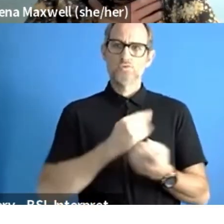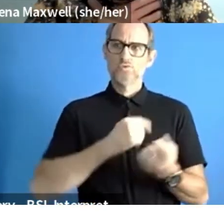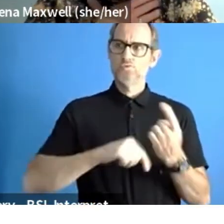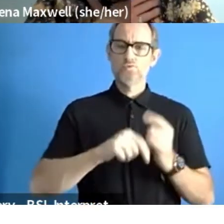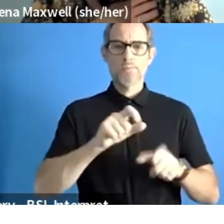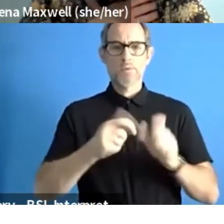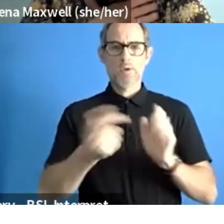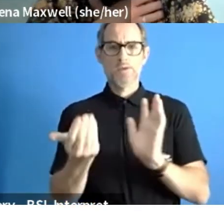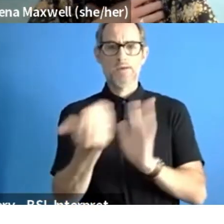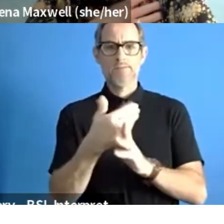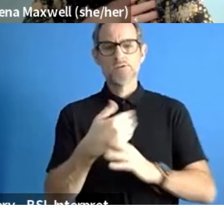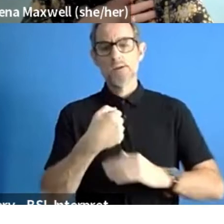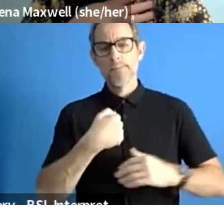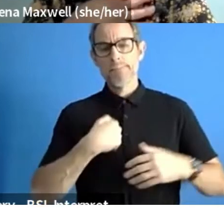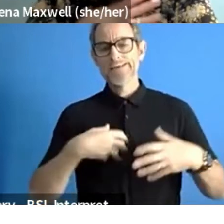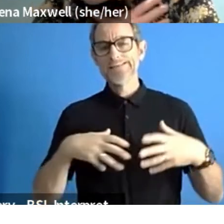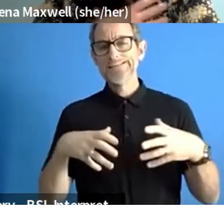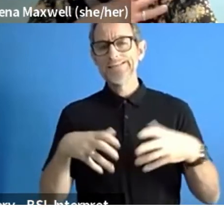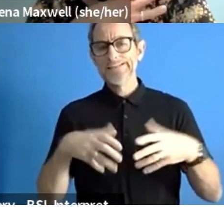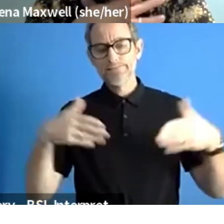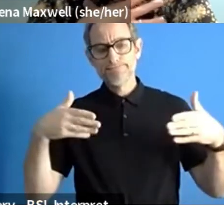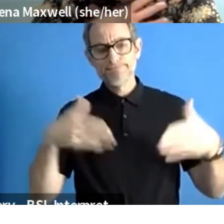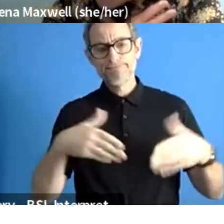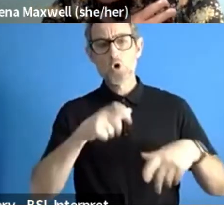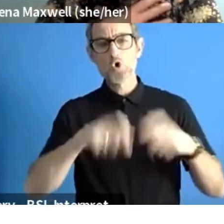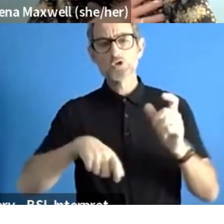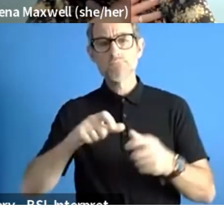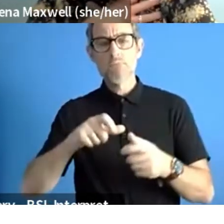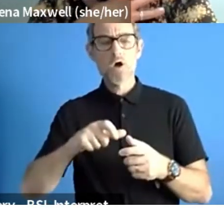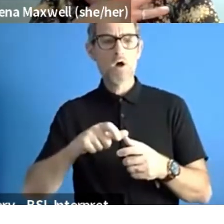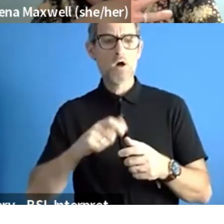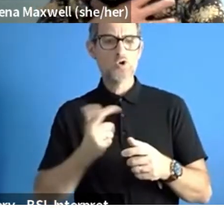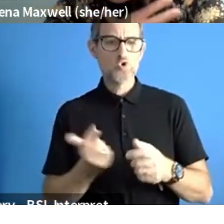My team is very much focused on customer journeys, colleague journeys, what